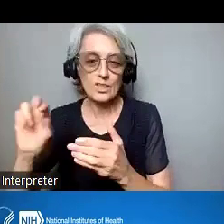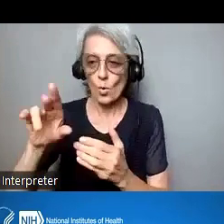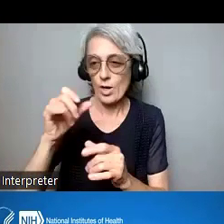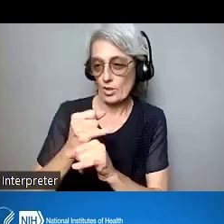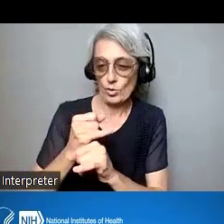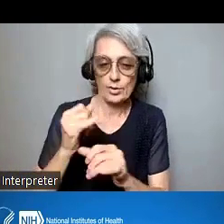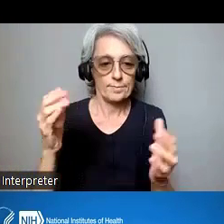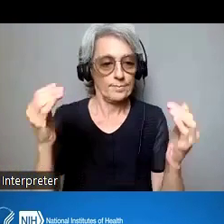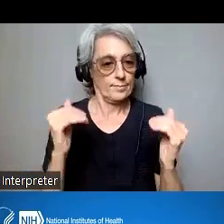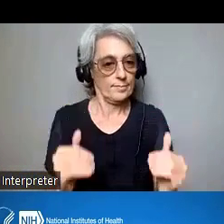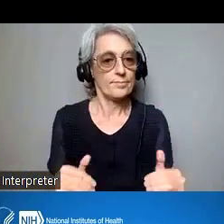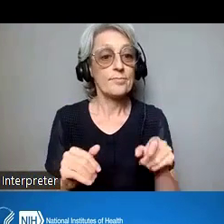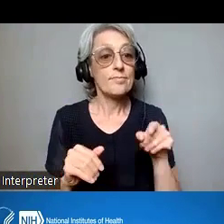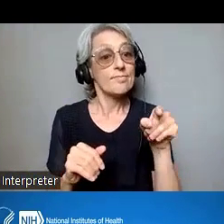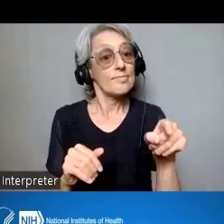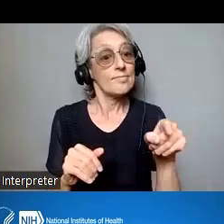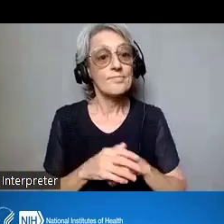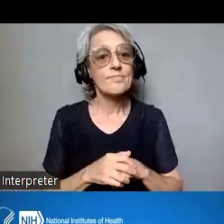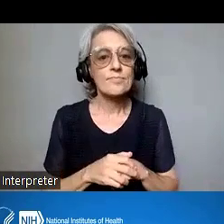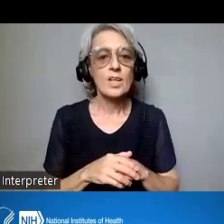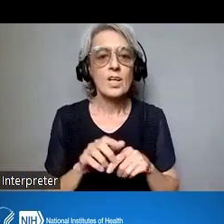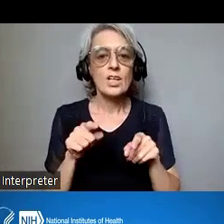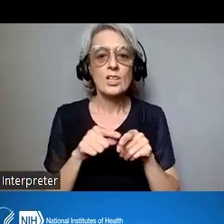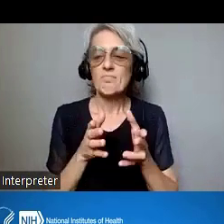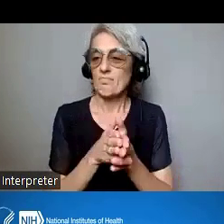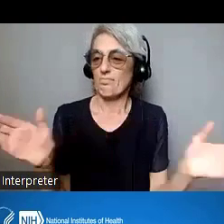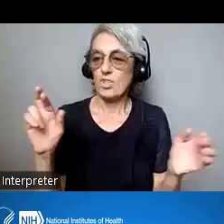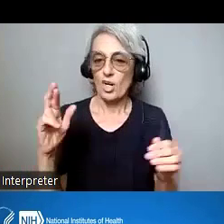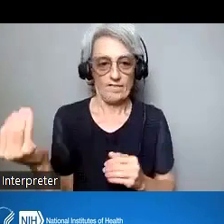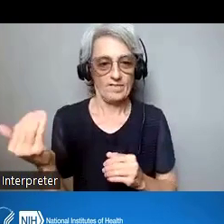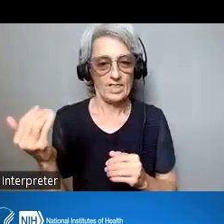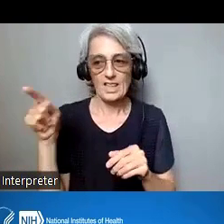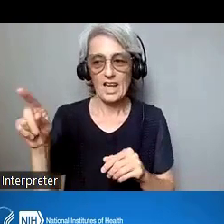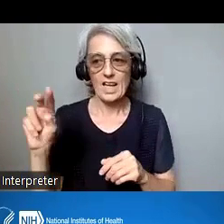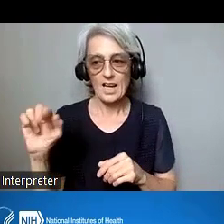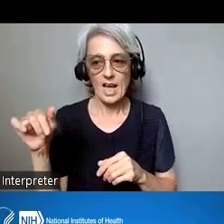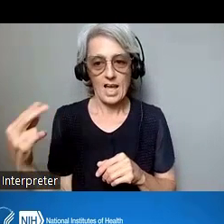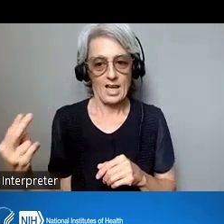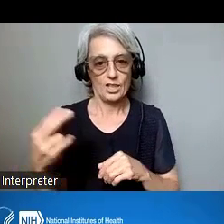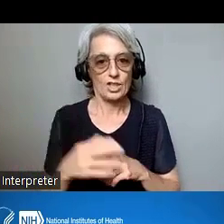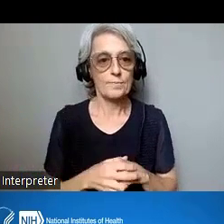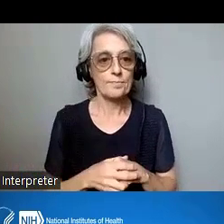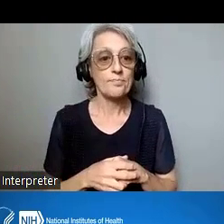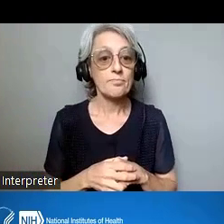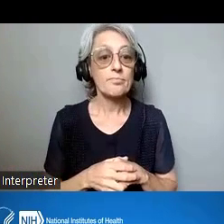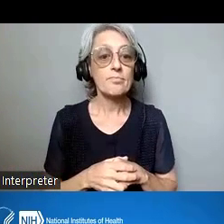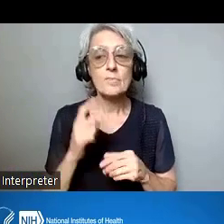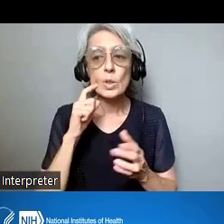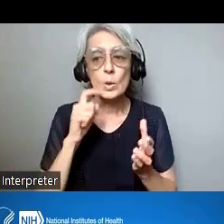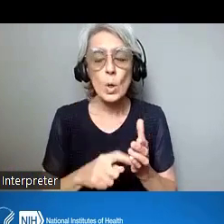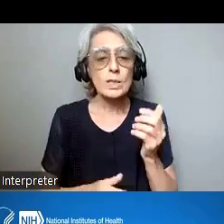the overall landscape of the R15 at NIH. You will note that most of the institutes and centers,